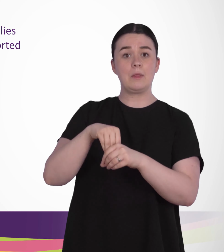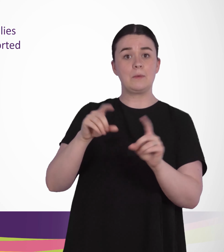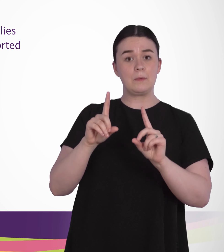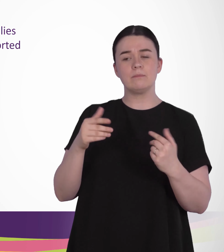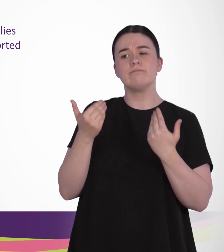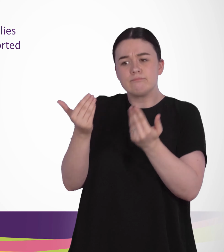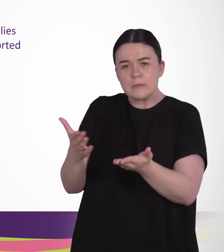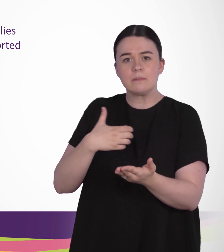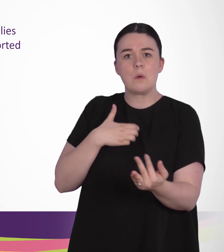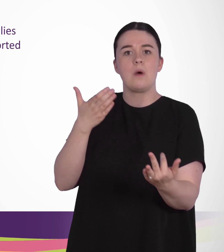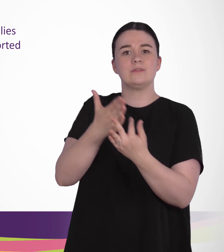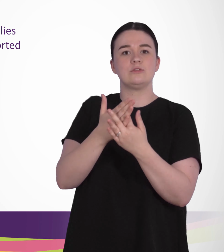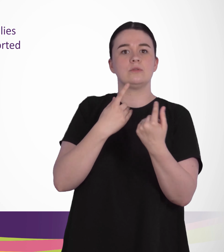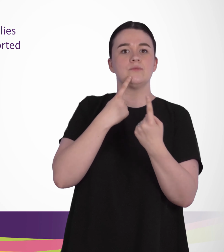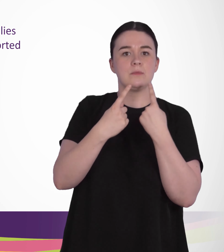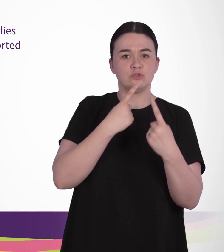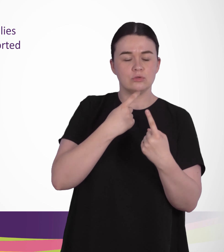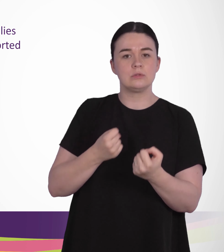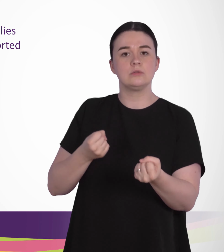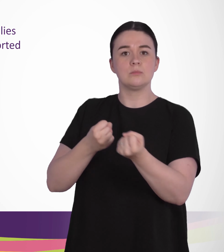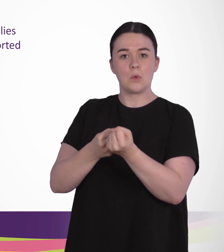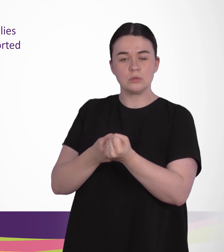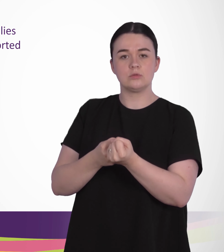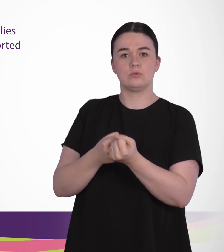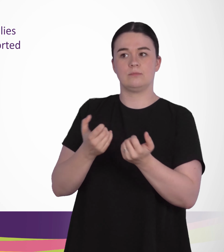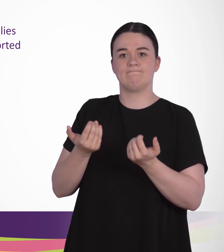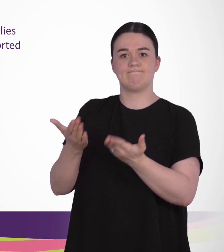This included access to information and supports that enabled